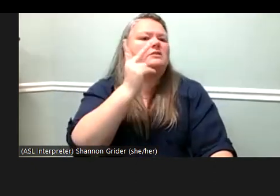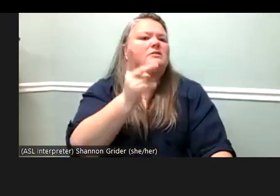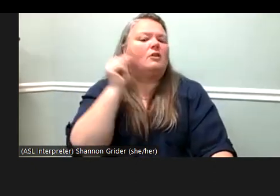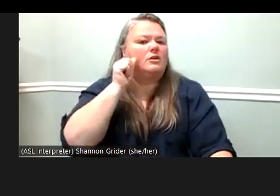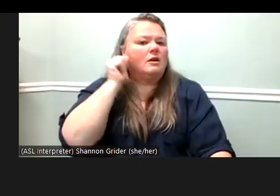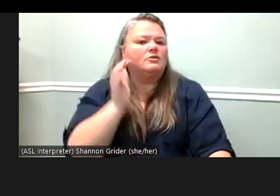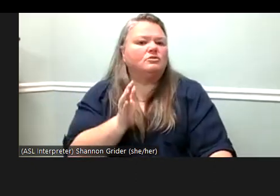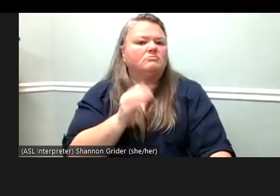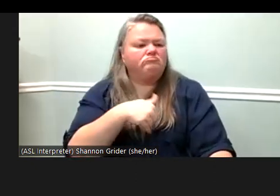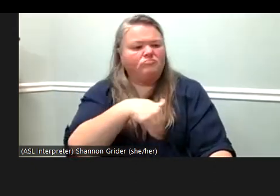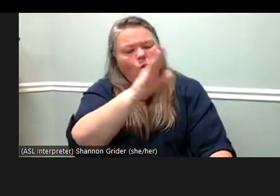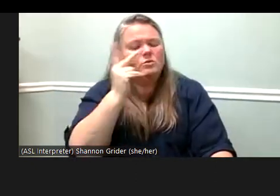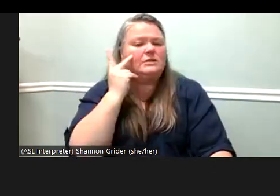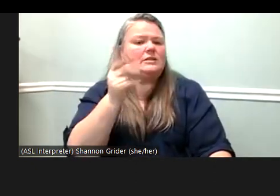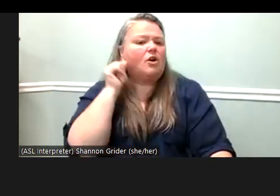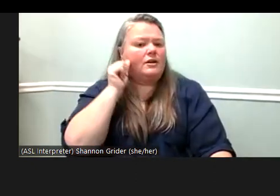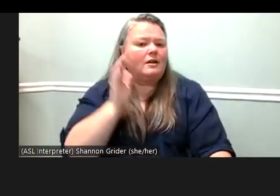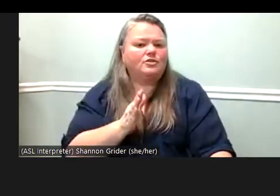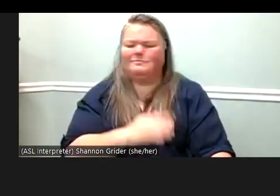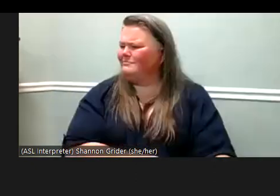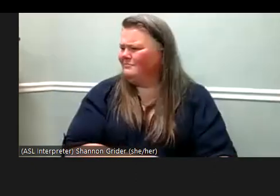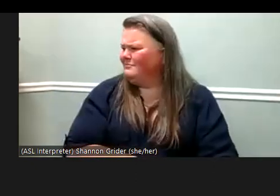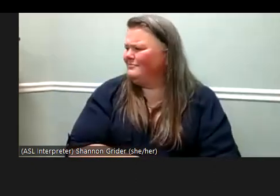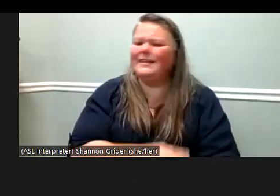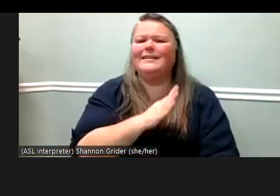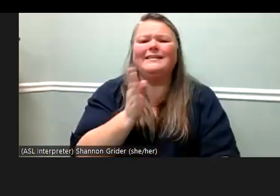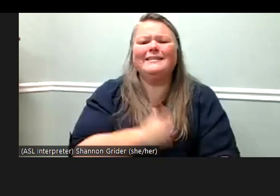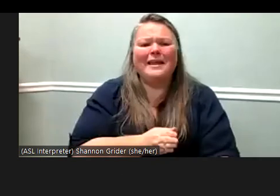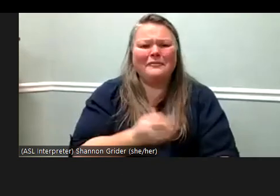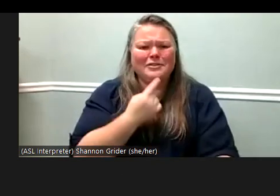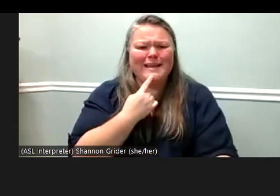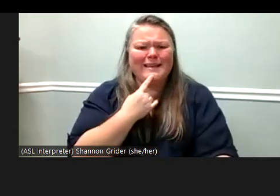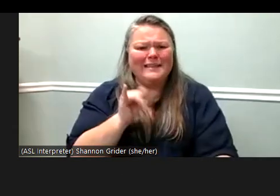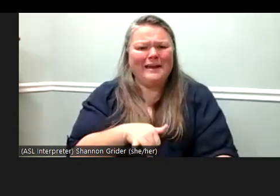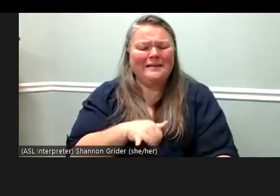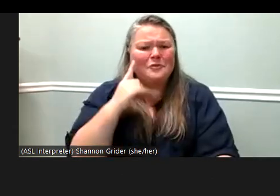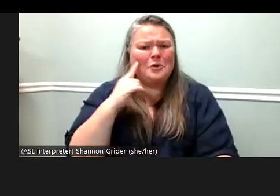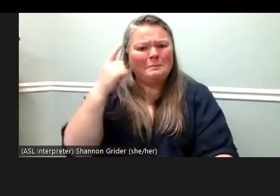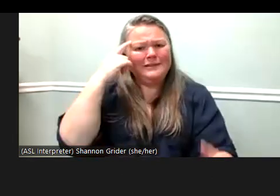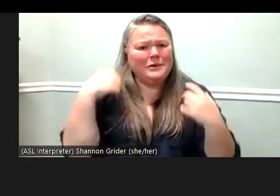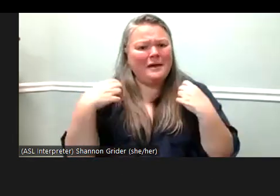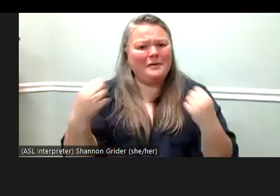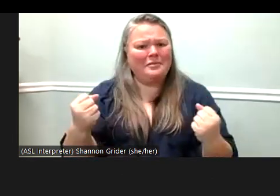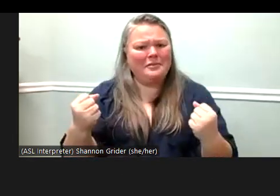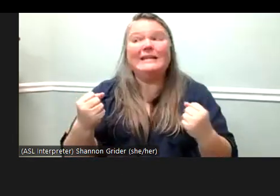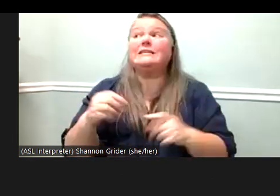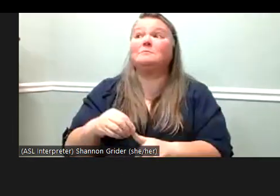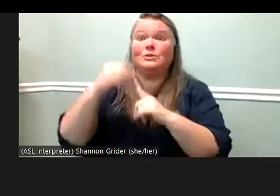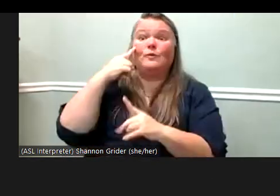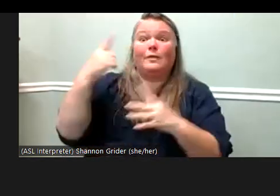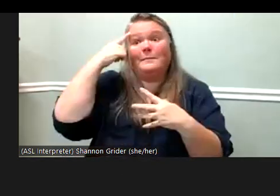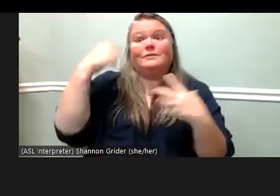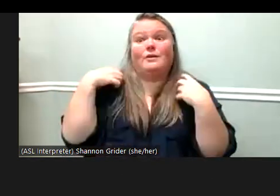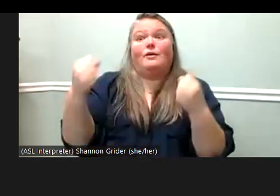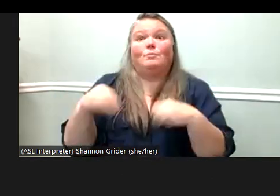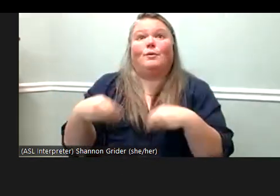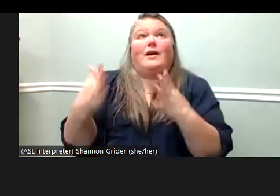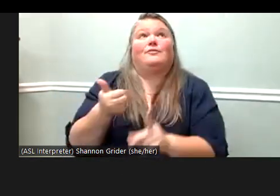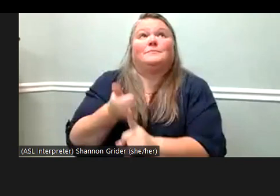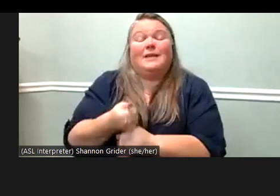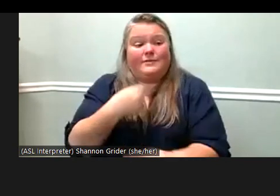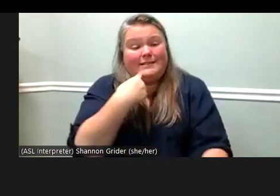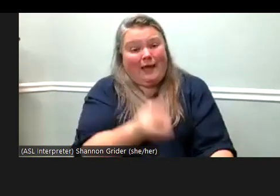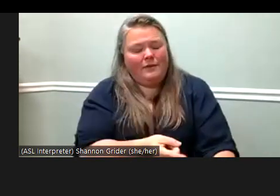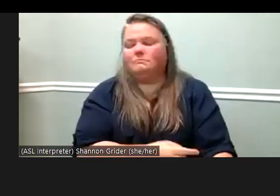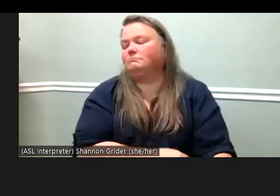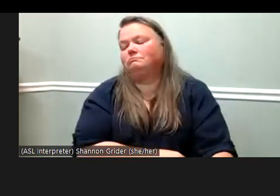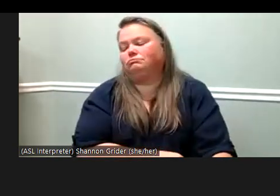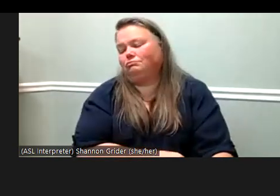A HEARING LOSS, AND IT'S NOT TRUE. IT'S NOT TRUE. BUT WHAT IS TRUE IS THAT AUDIOLOGISTS CANNOT TREAT A MENTAL HEALTH DISORDER, RIGHT? SO NO, NO ONE CAN SAY GO SEE